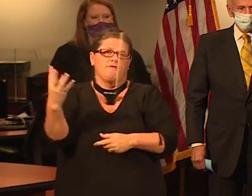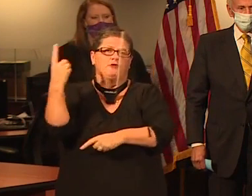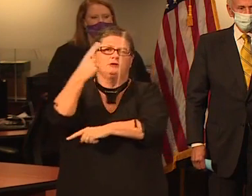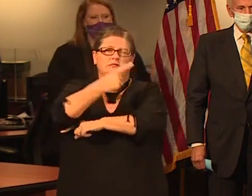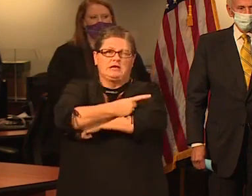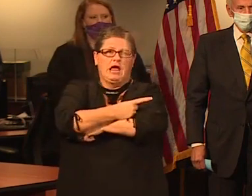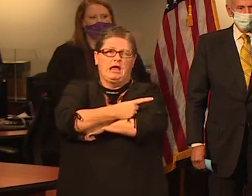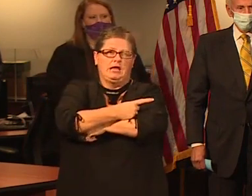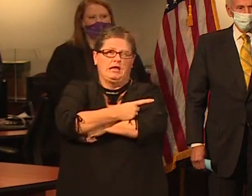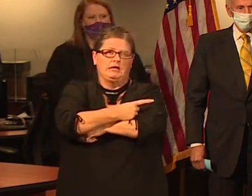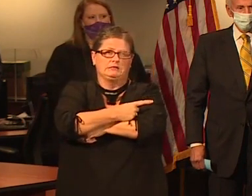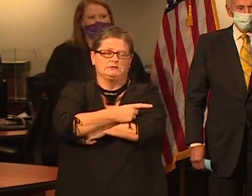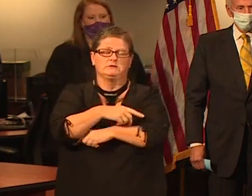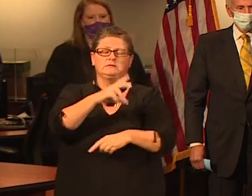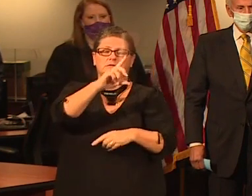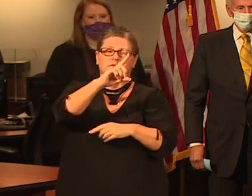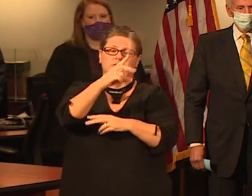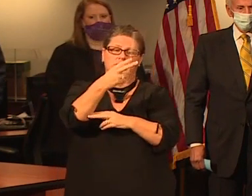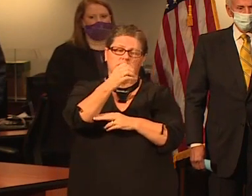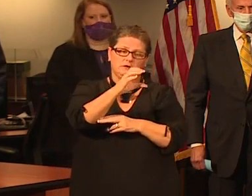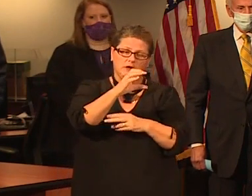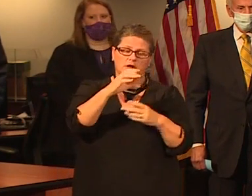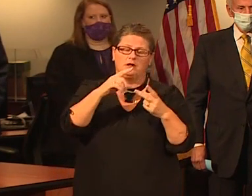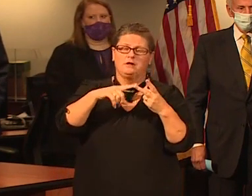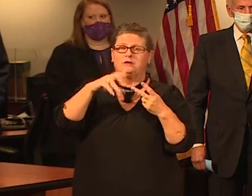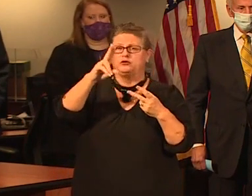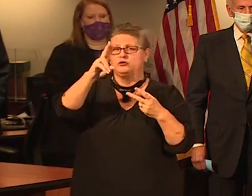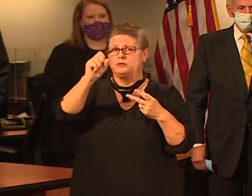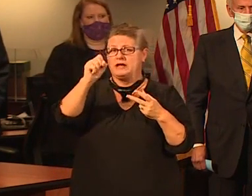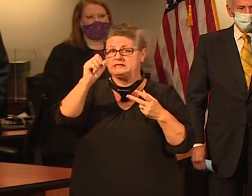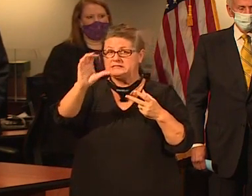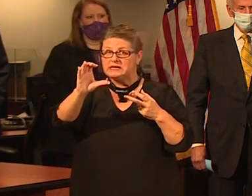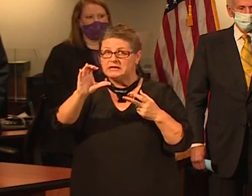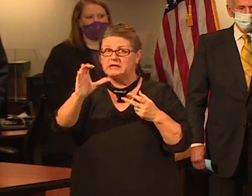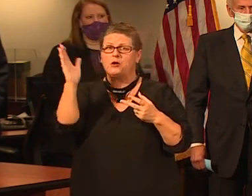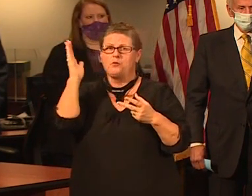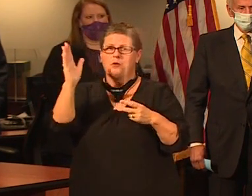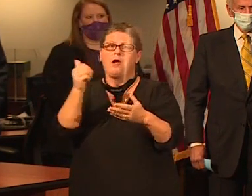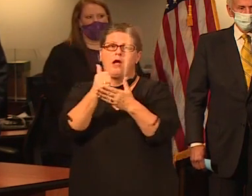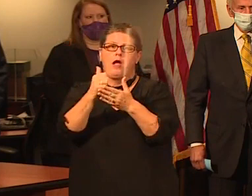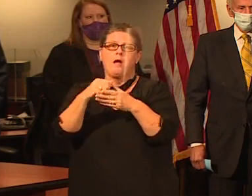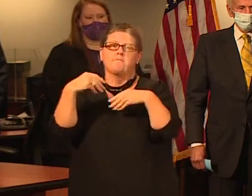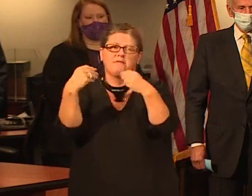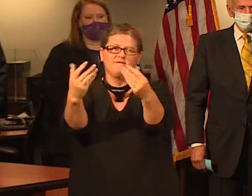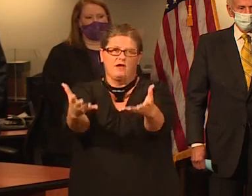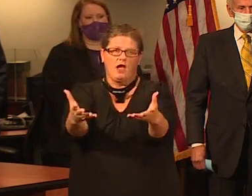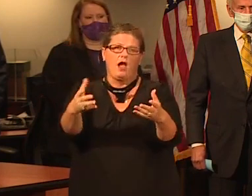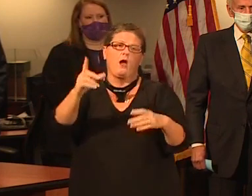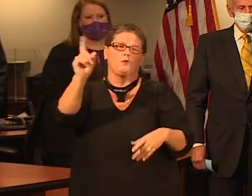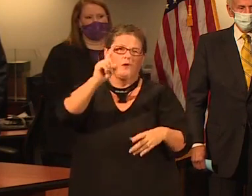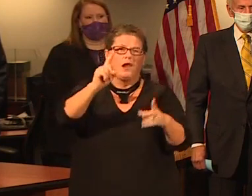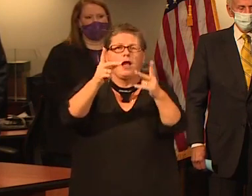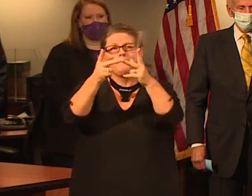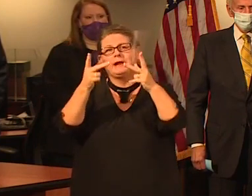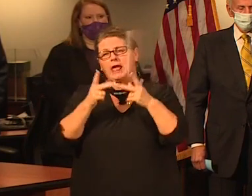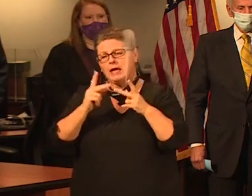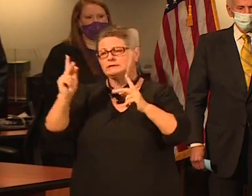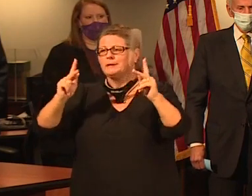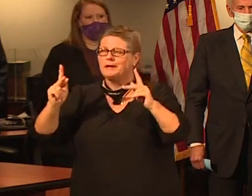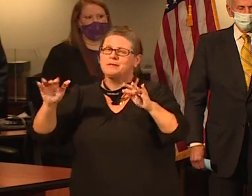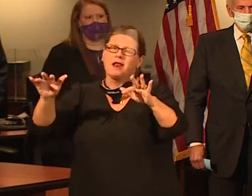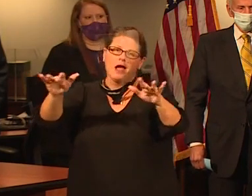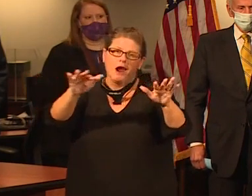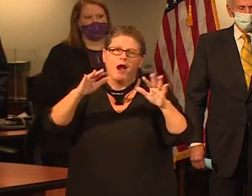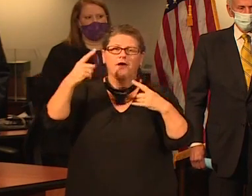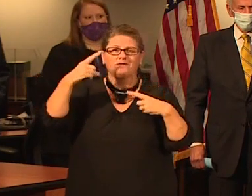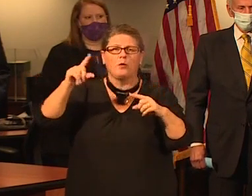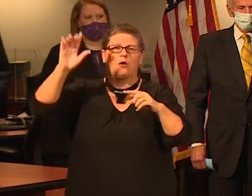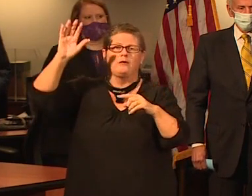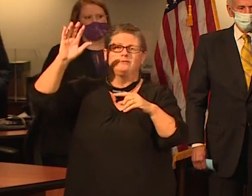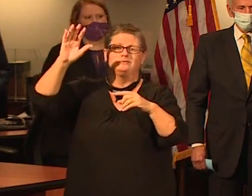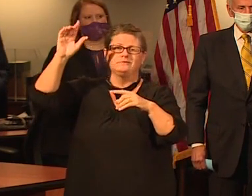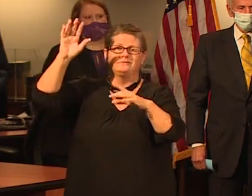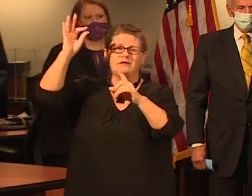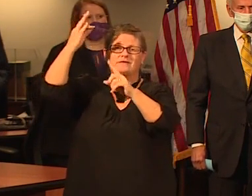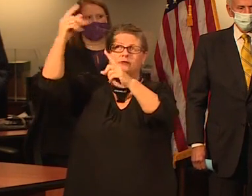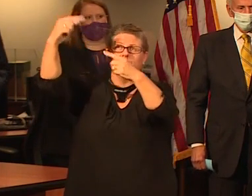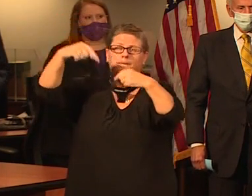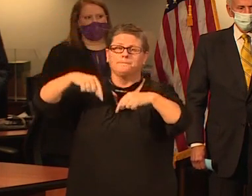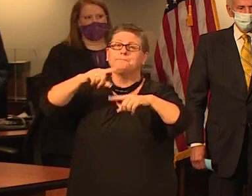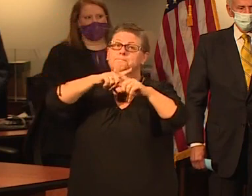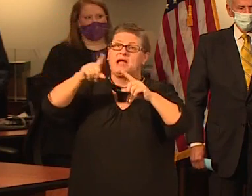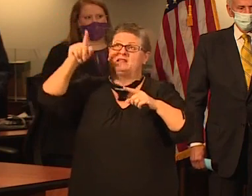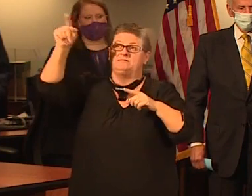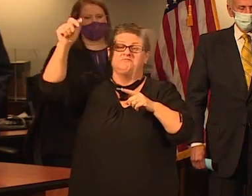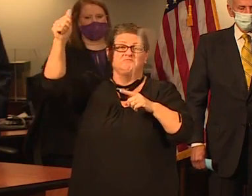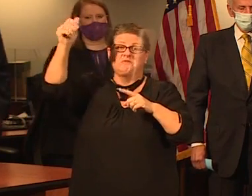NEXT WEEK, BUT THEY WILL BE HERE FOR SEVERAL DAYS, DHEC AND THE UNIVERSITY OF SOUTH CAROLINA IS GOING TO HELP PROVIDE THE RESOURCES, THE LOGISTICAL RESOURCE FOR